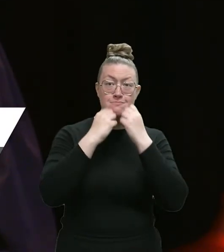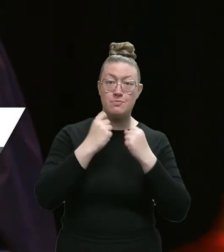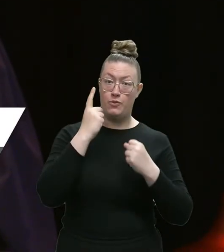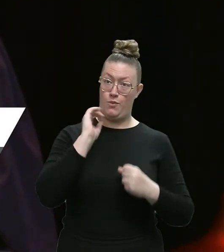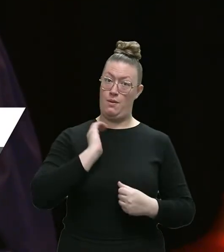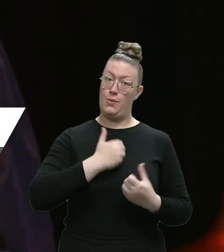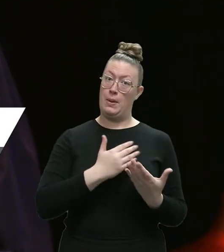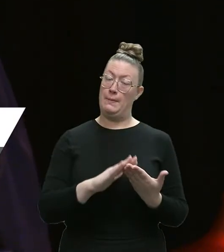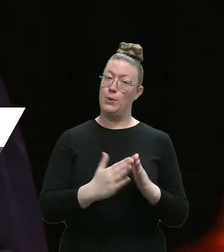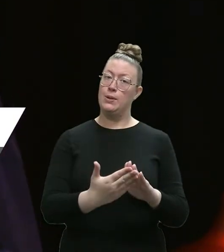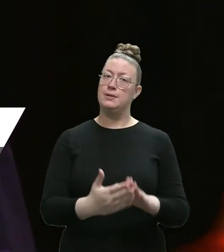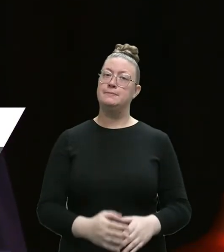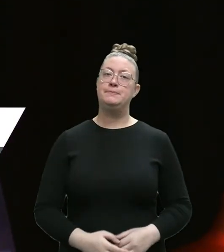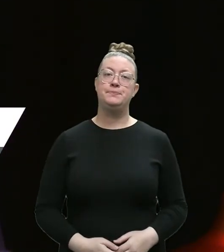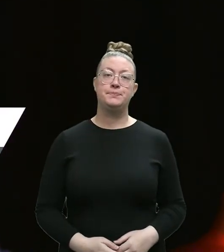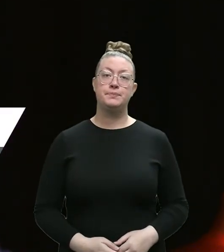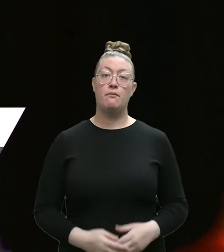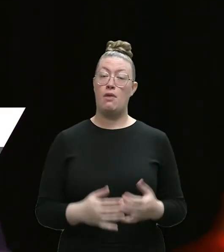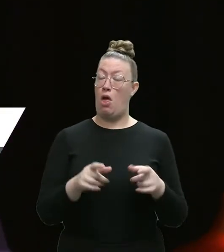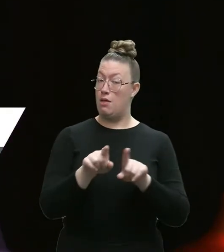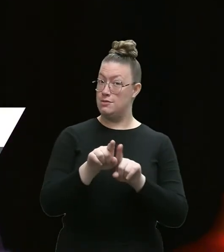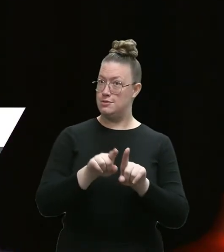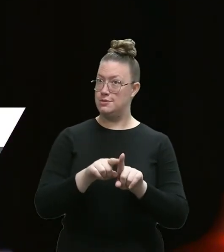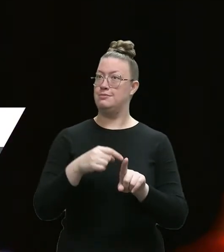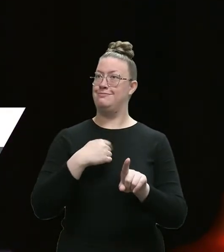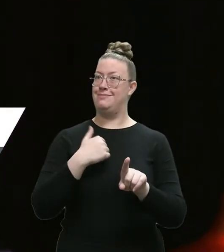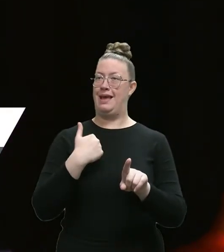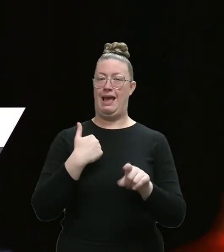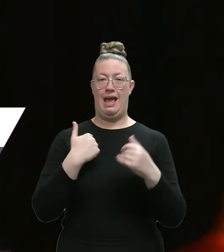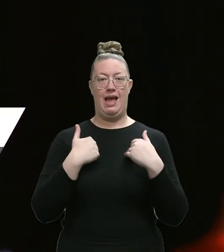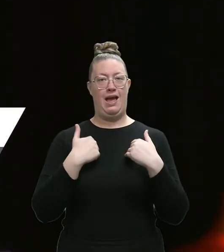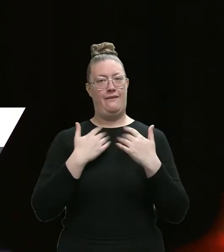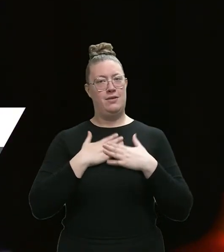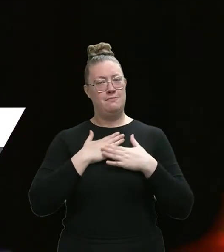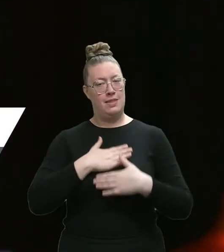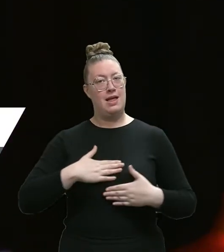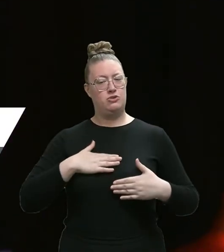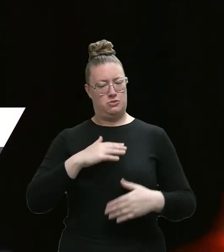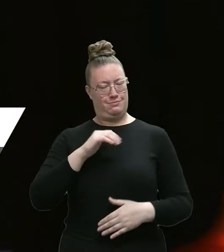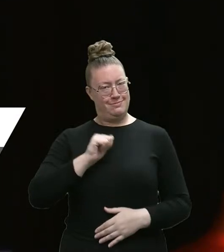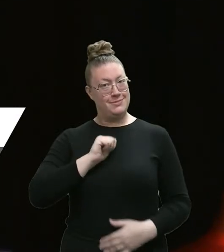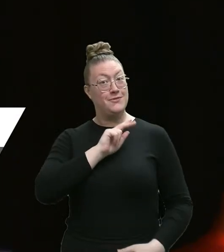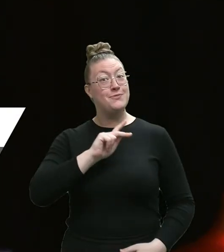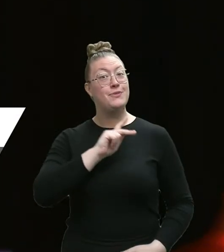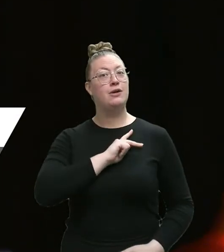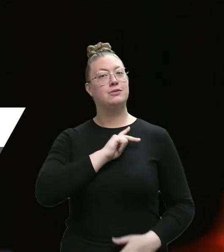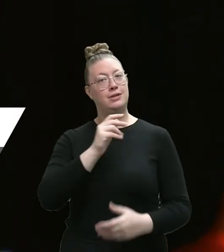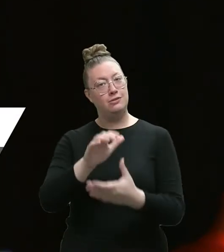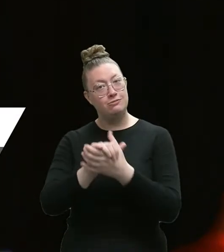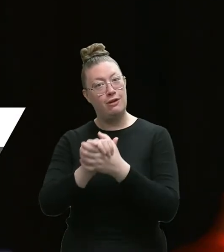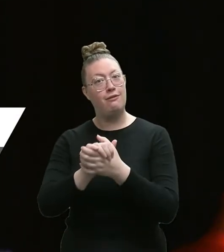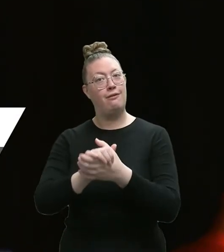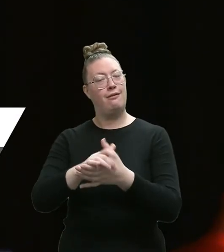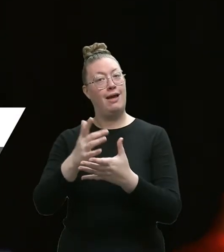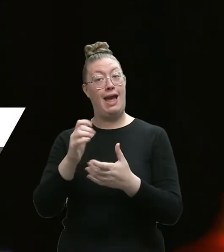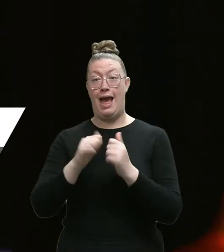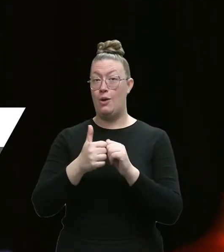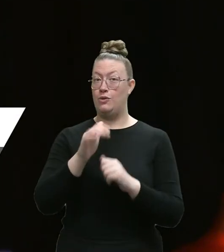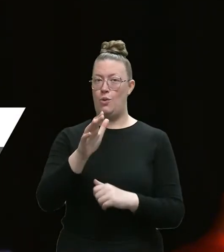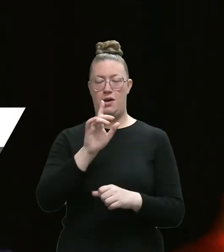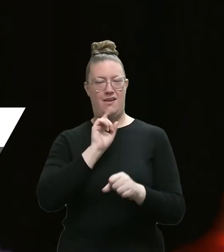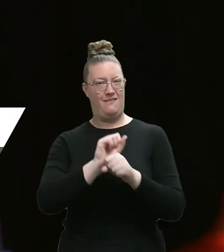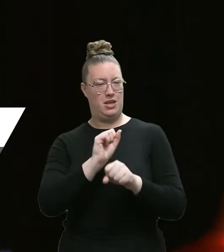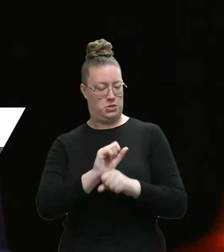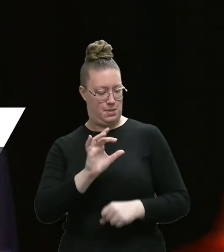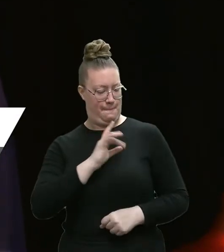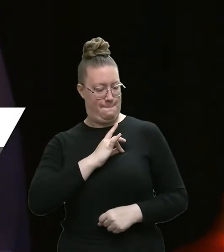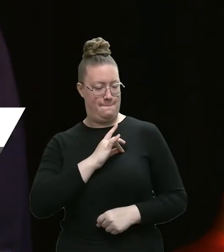They've done a great job this year, so thank you all.